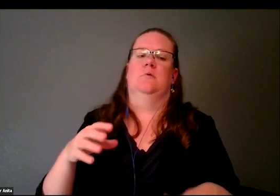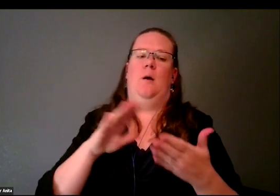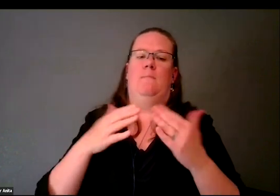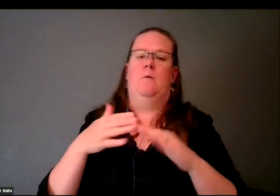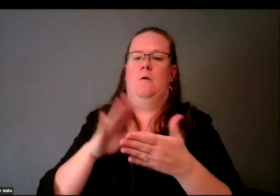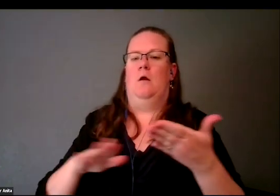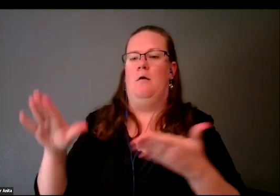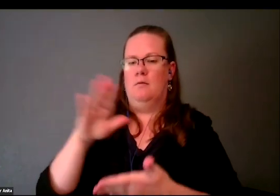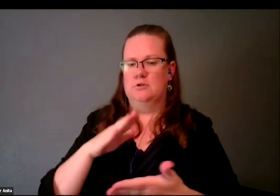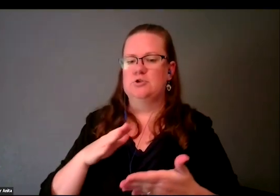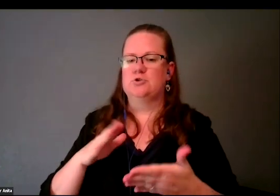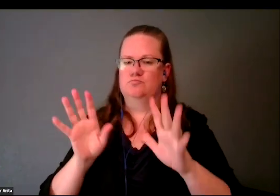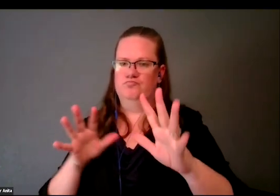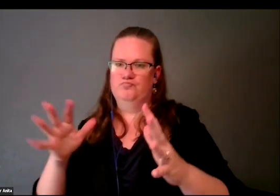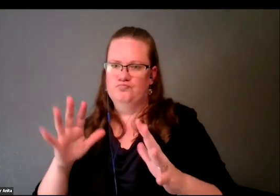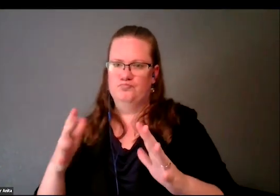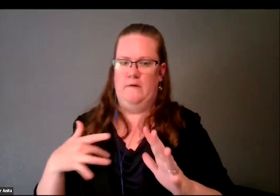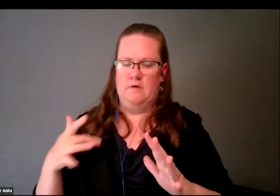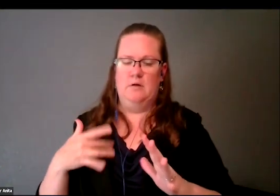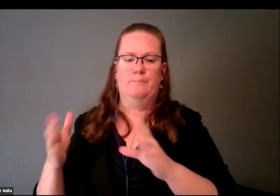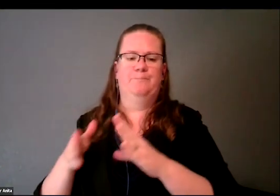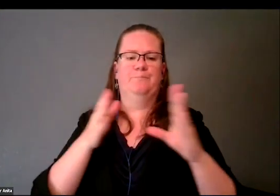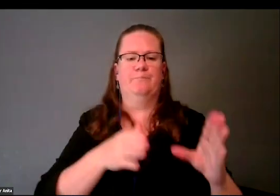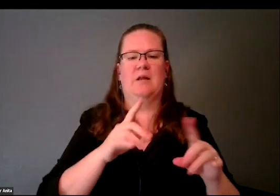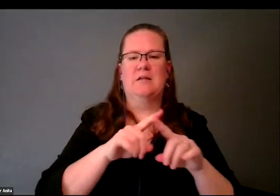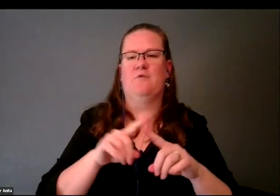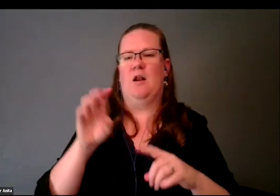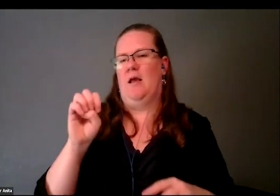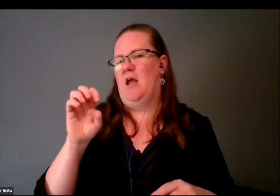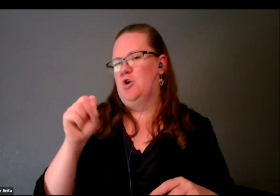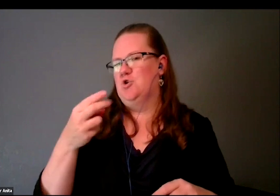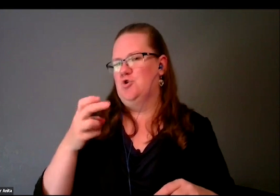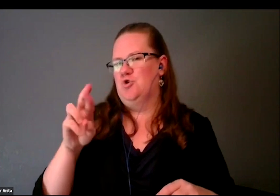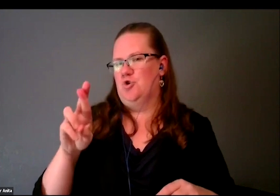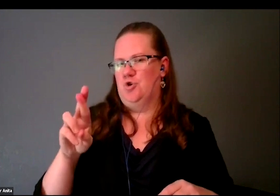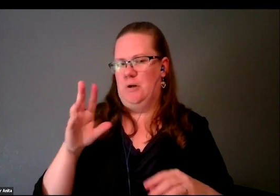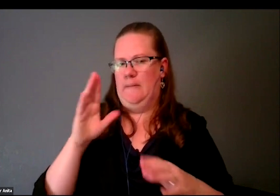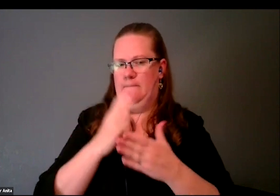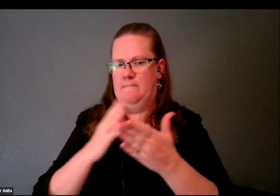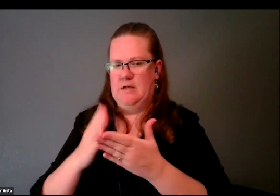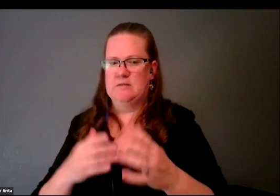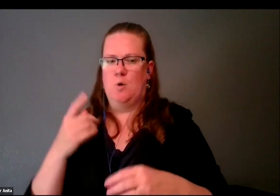Next to that are a couple Escher pieces. One is a tessellating pattern, it's the circle limit